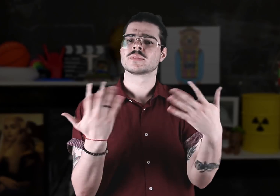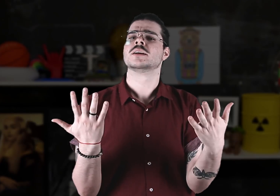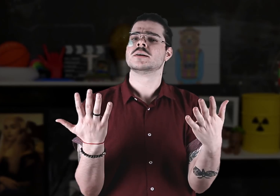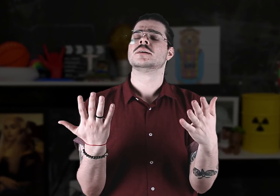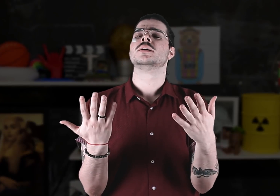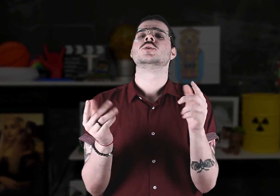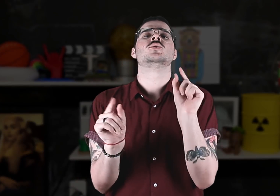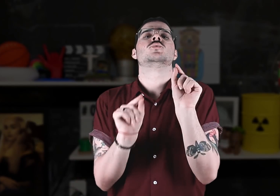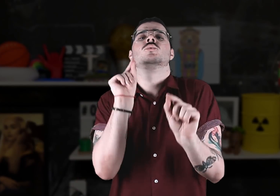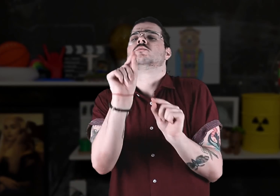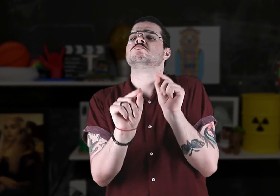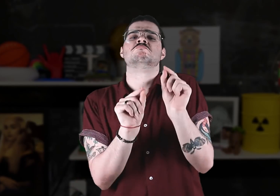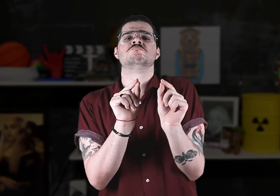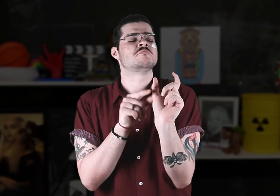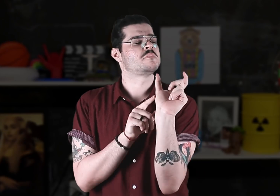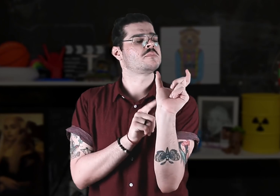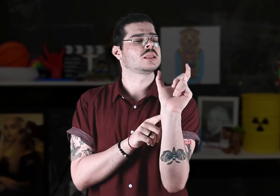But what it is ...